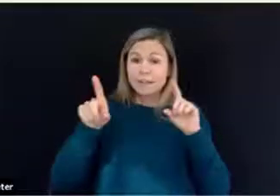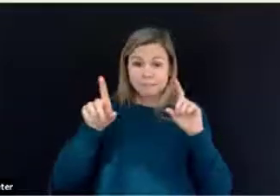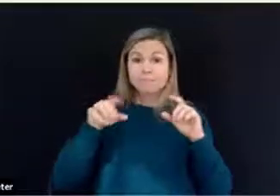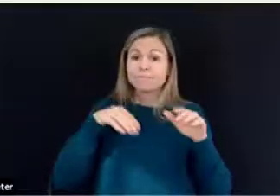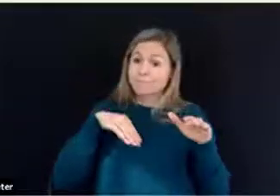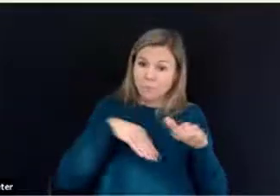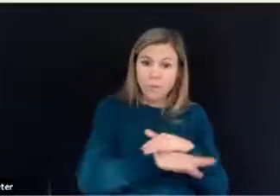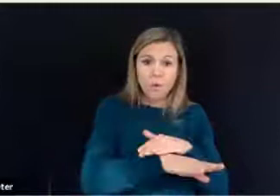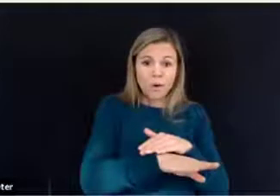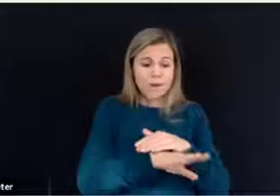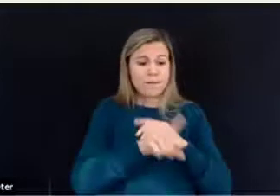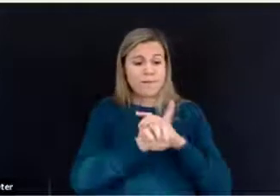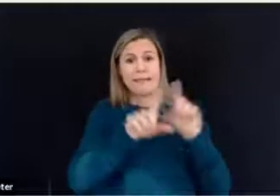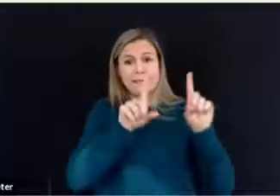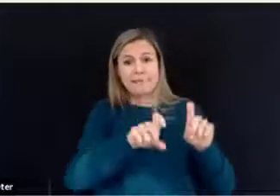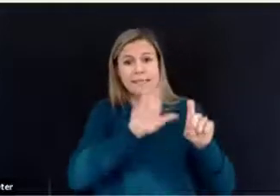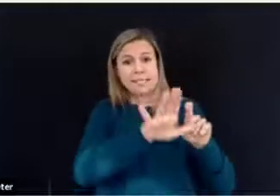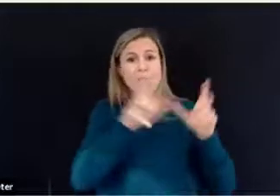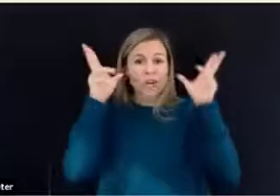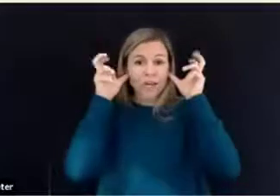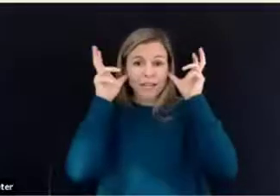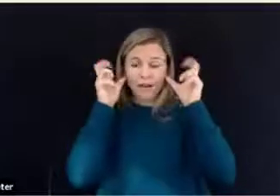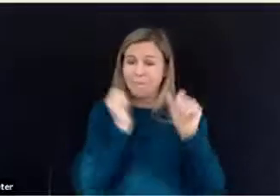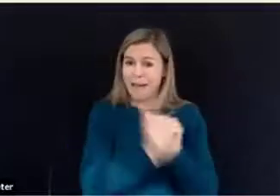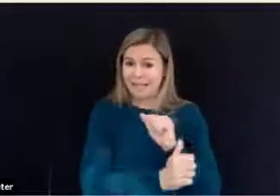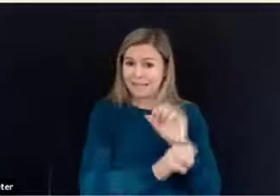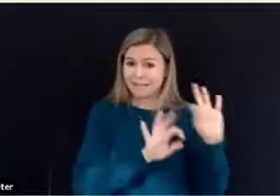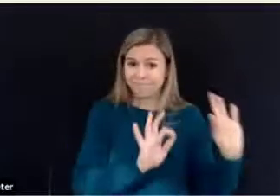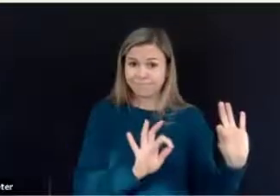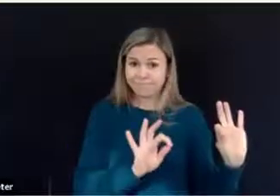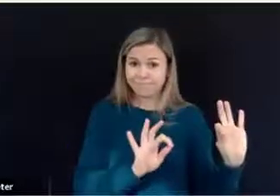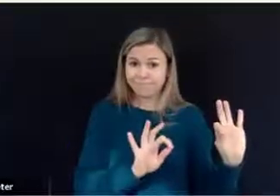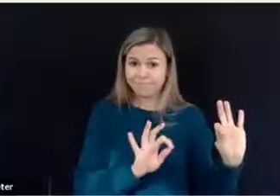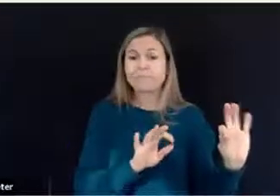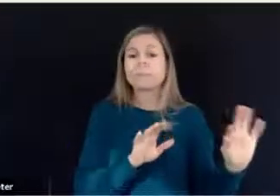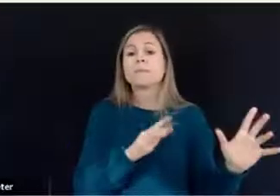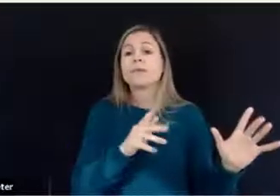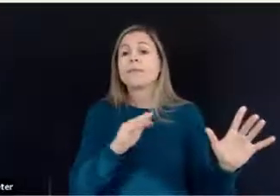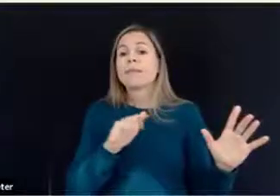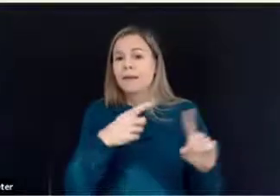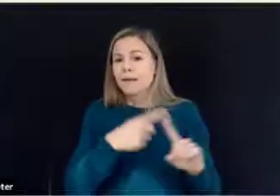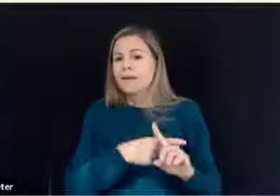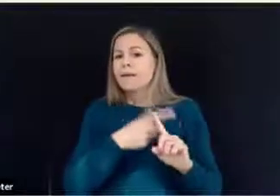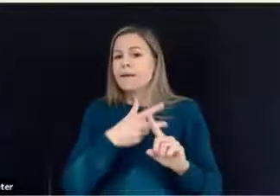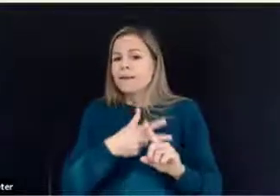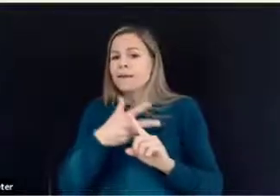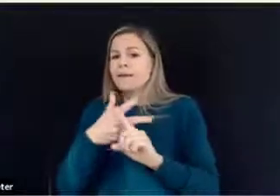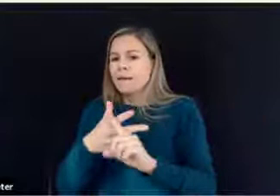just like TJ did, but several months later she was still a baby.